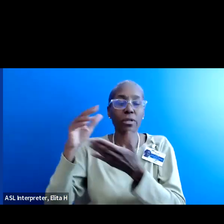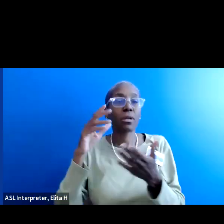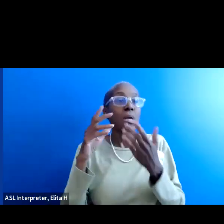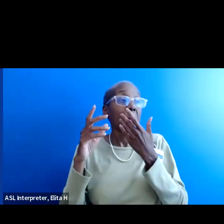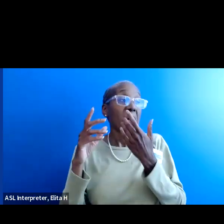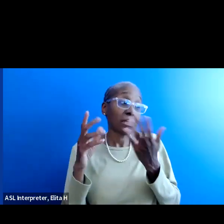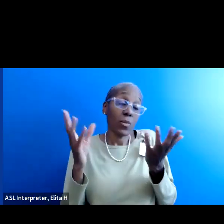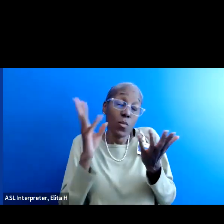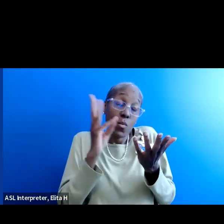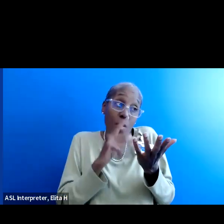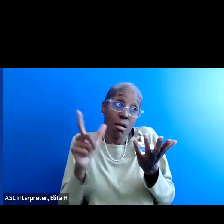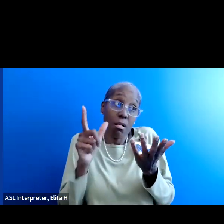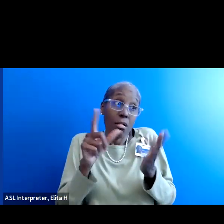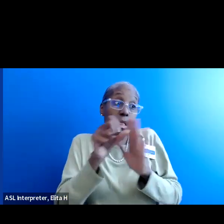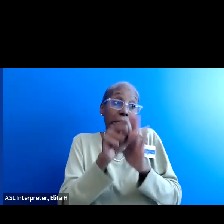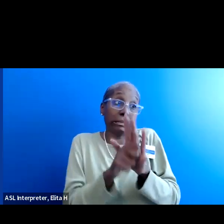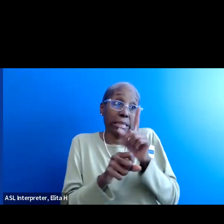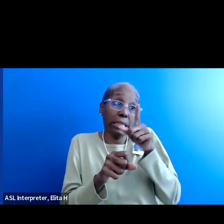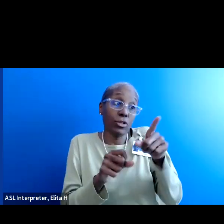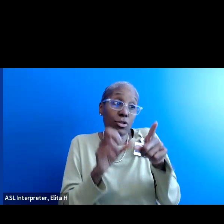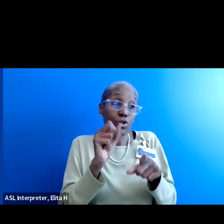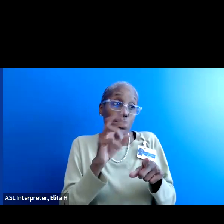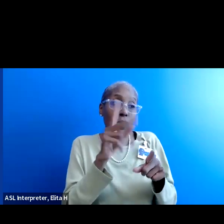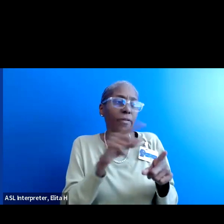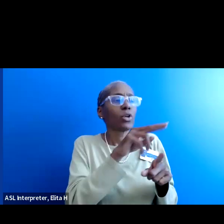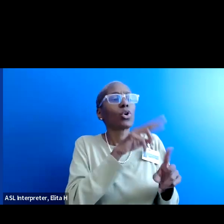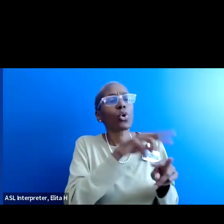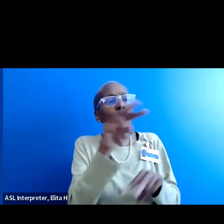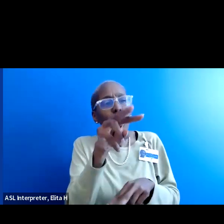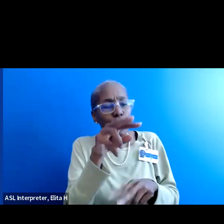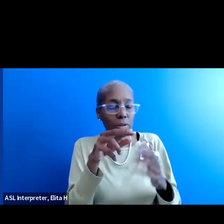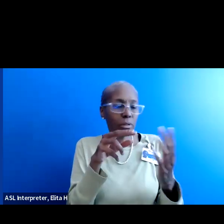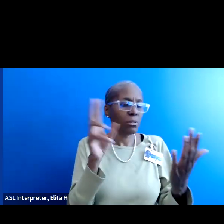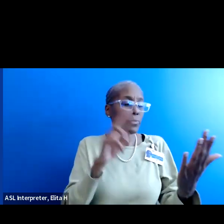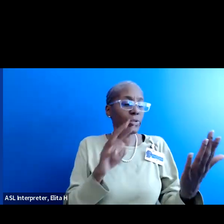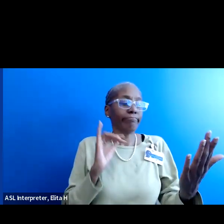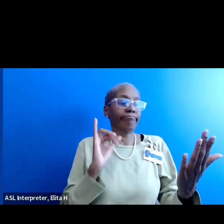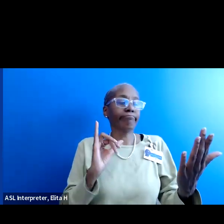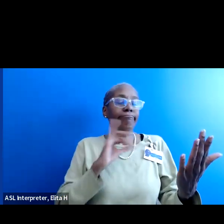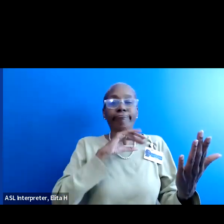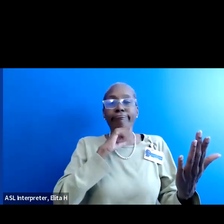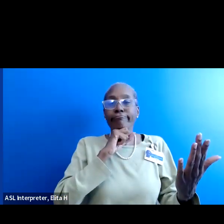the direction of the state survey results so you can get an idea of what that facility's been sighted on.